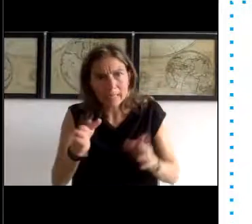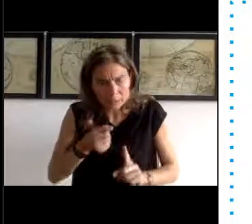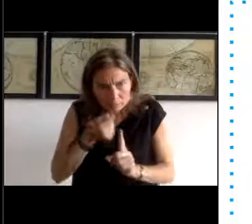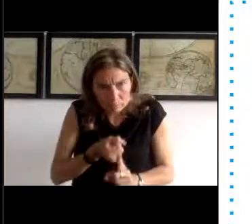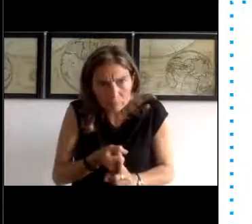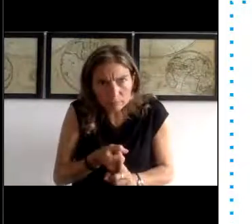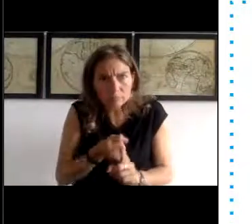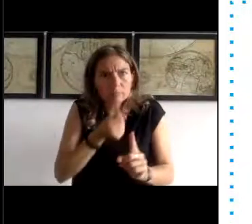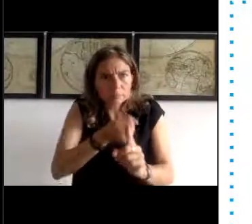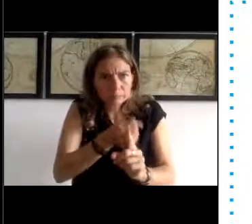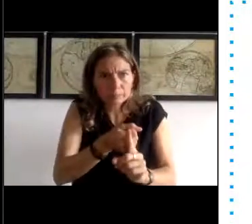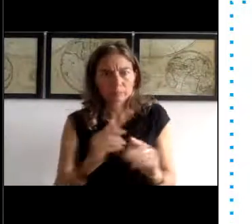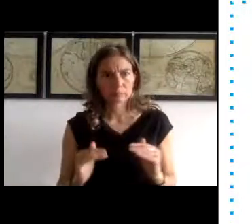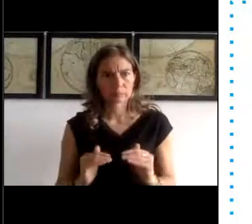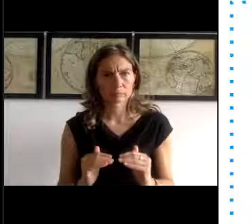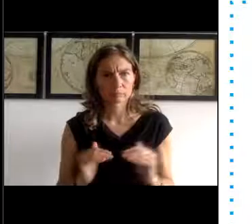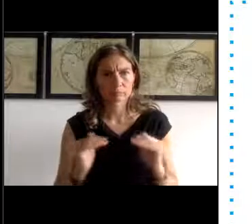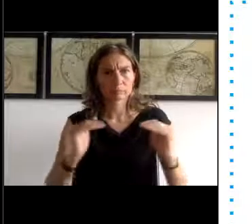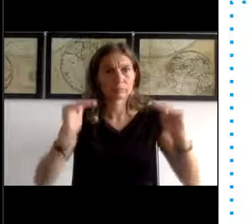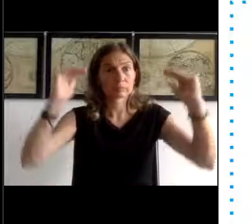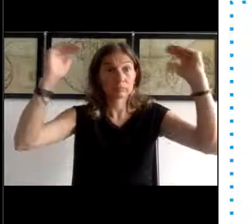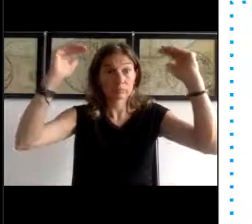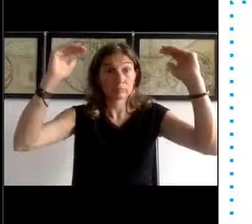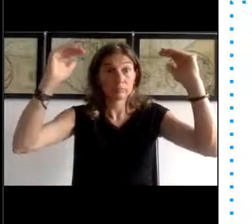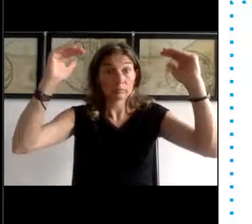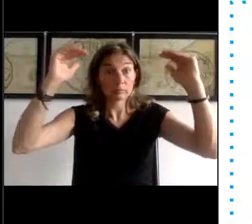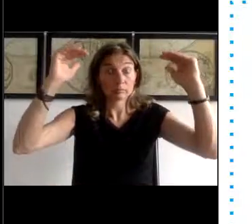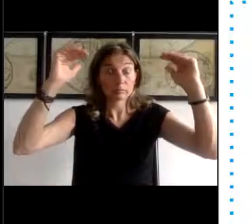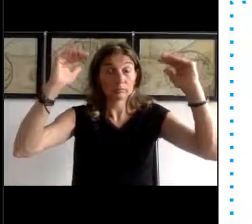to gather more experience, knowledge to exchange more practices.